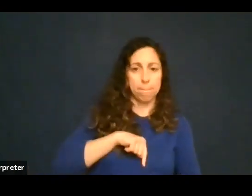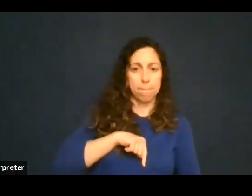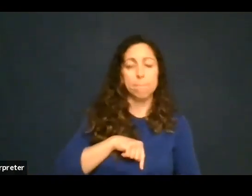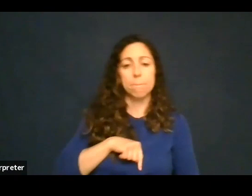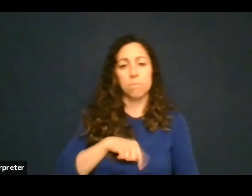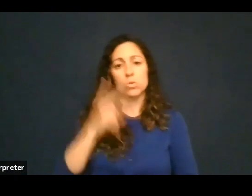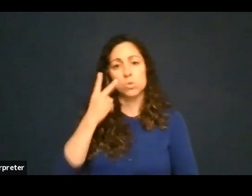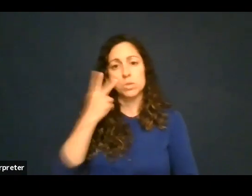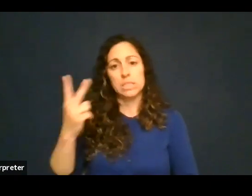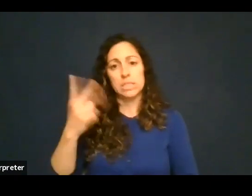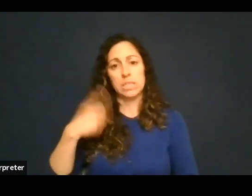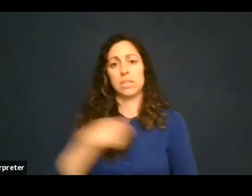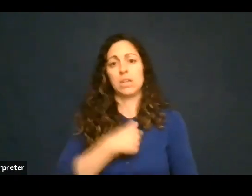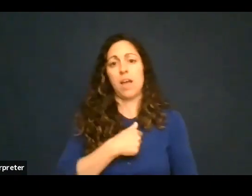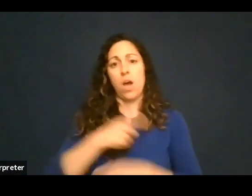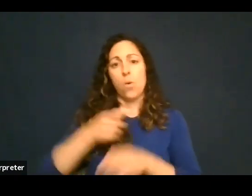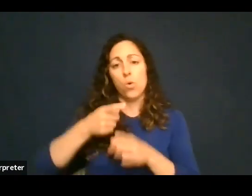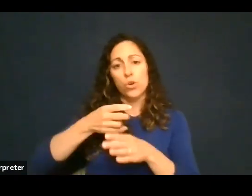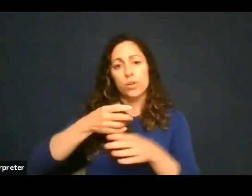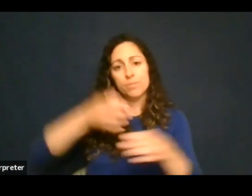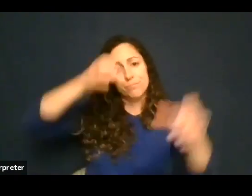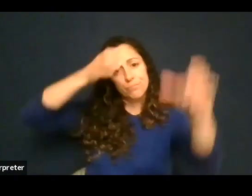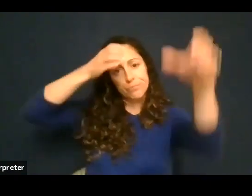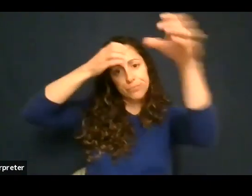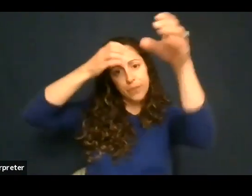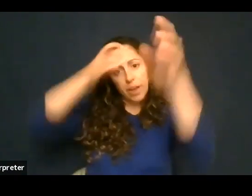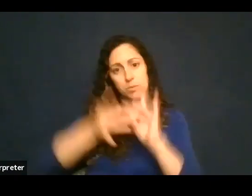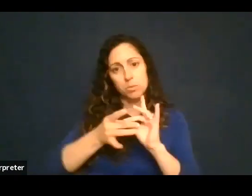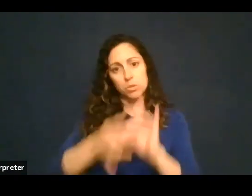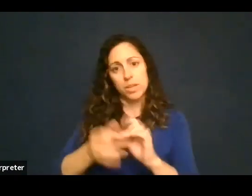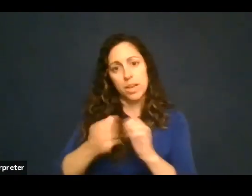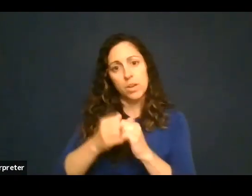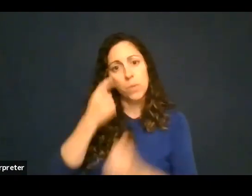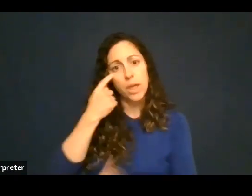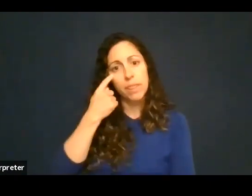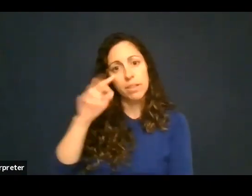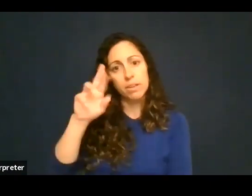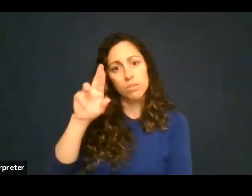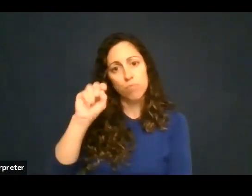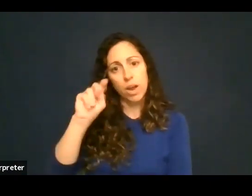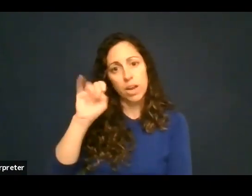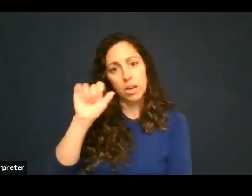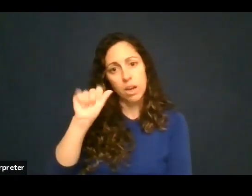or our balance experts for those studies. Thank you.